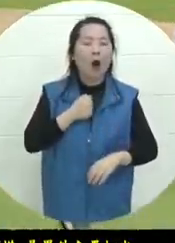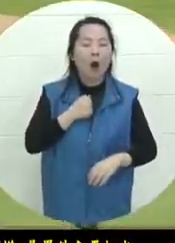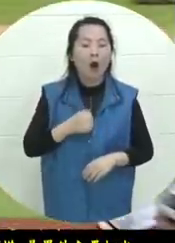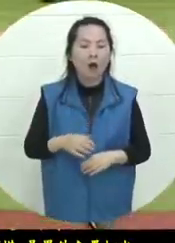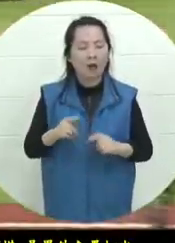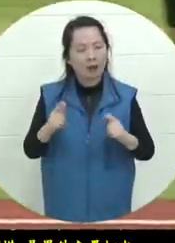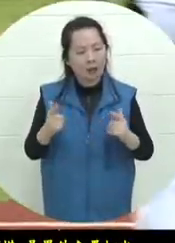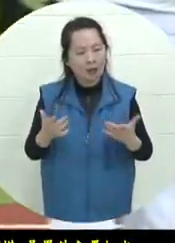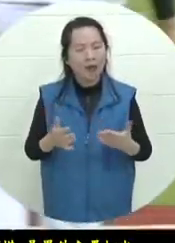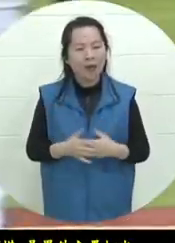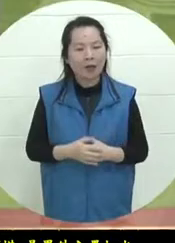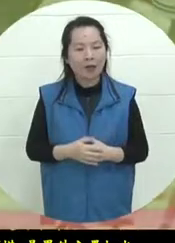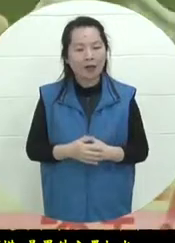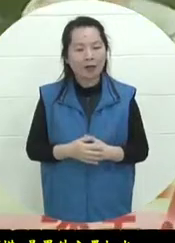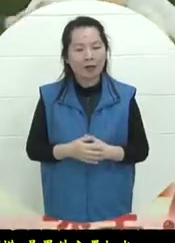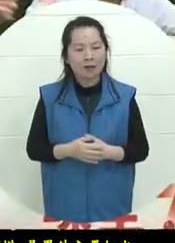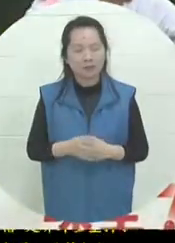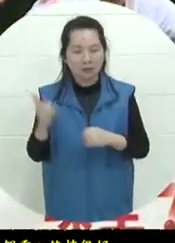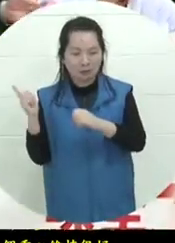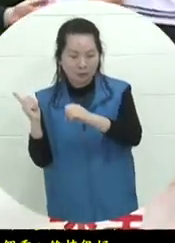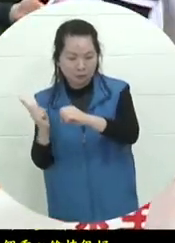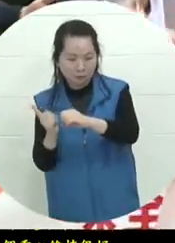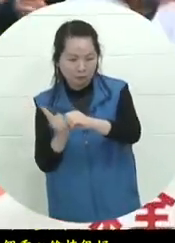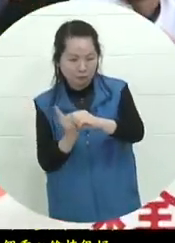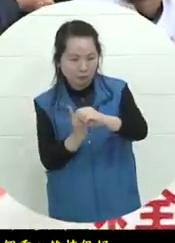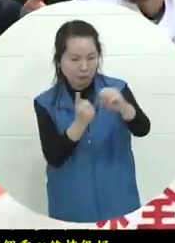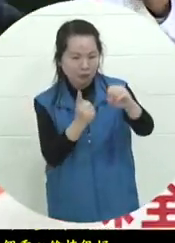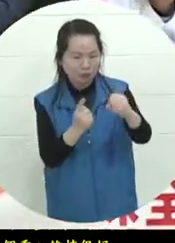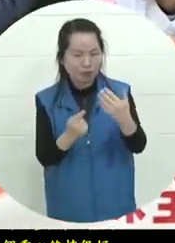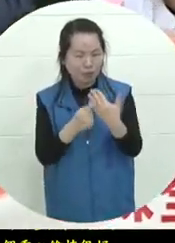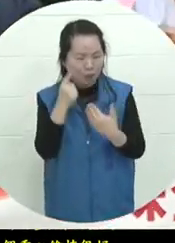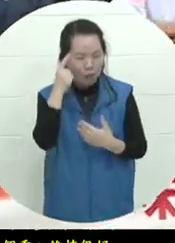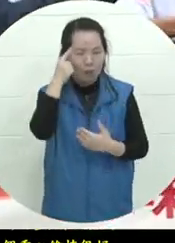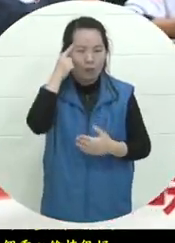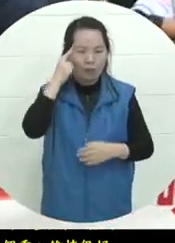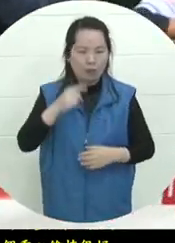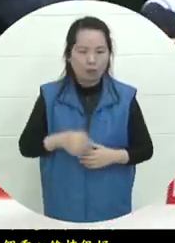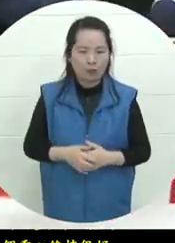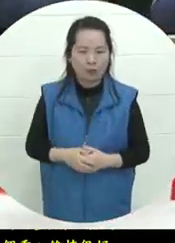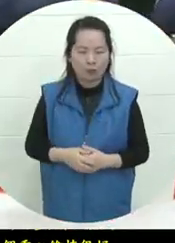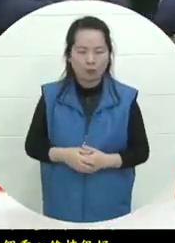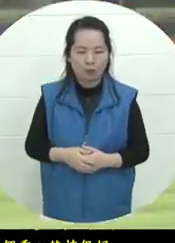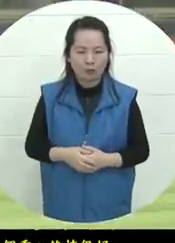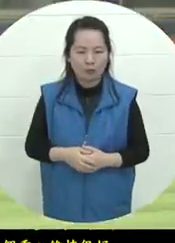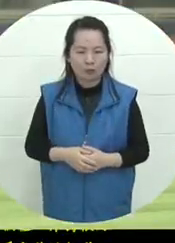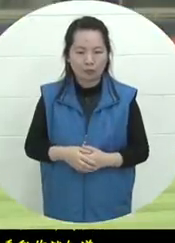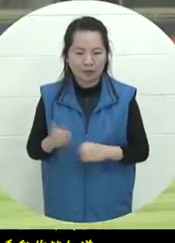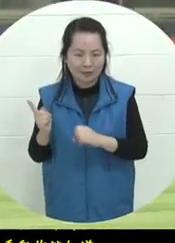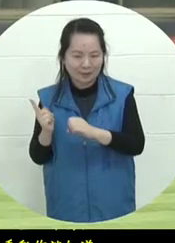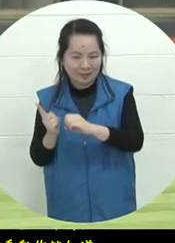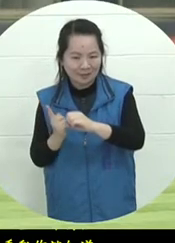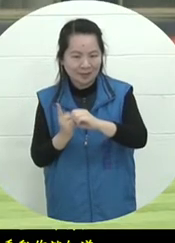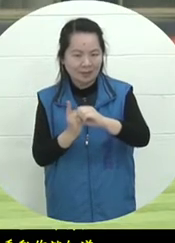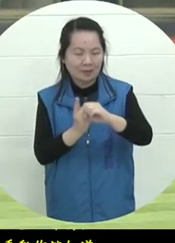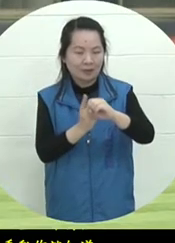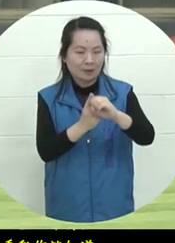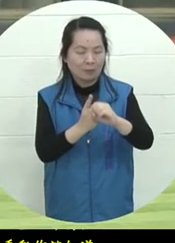the ball will be fed back to the bat. You will know that this sweet spot is completely Get